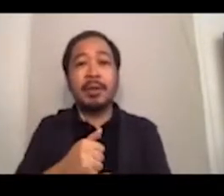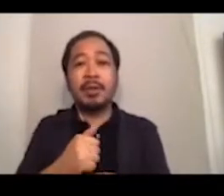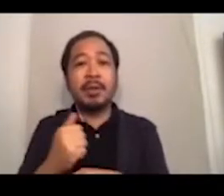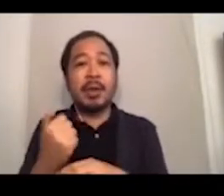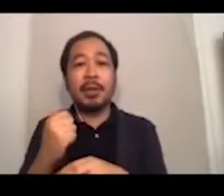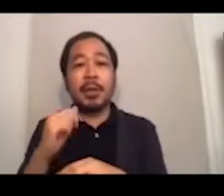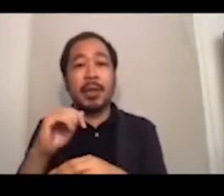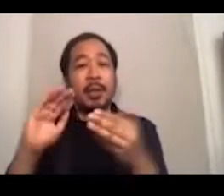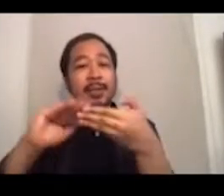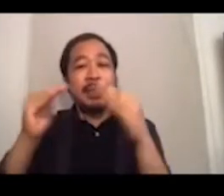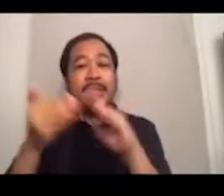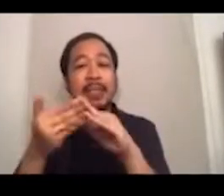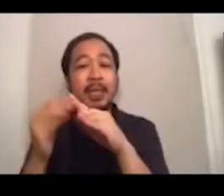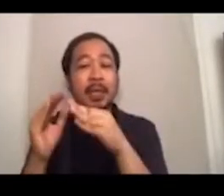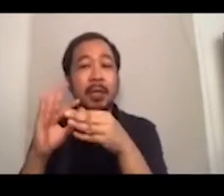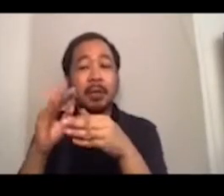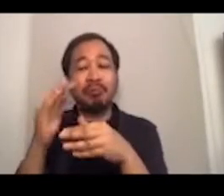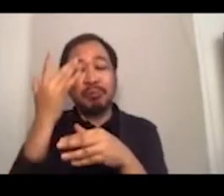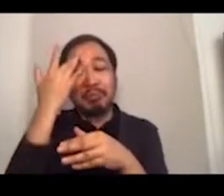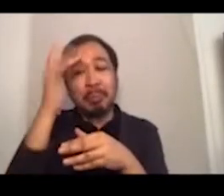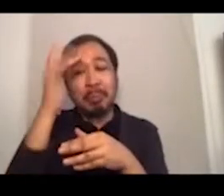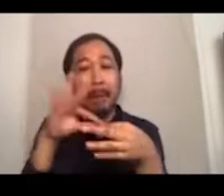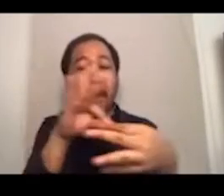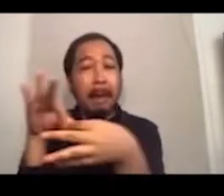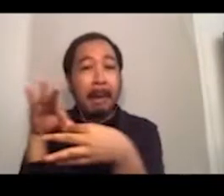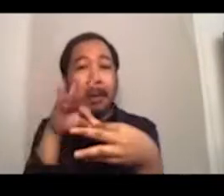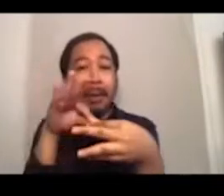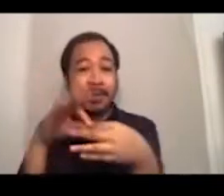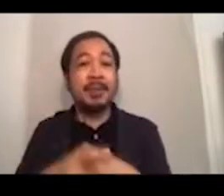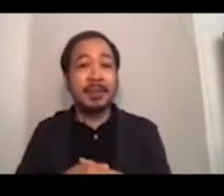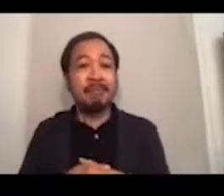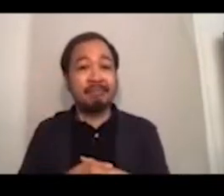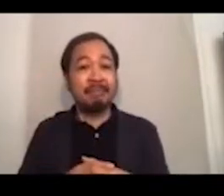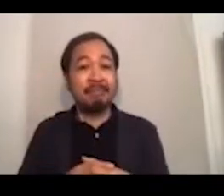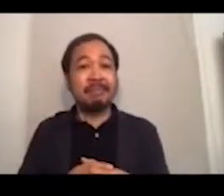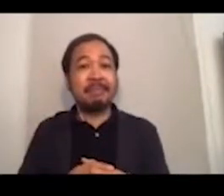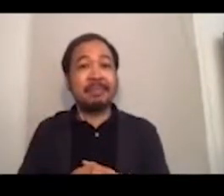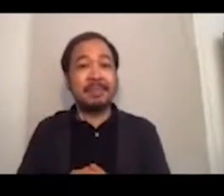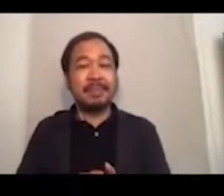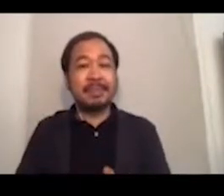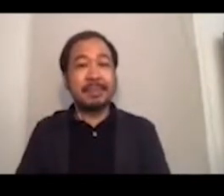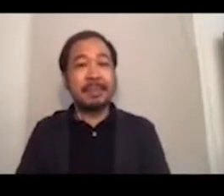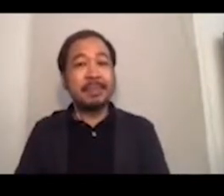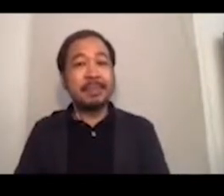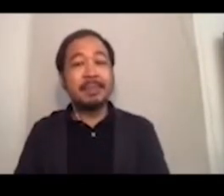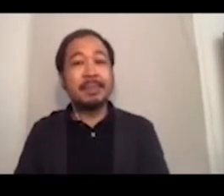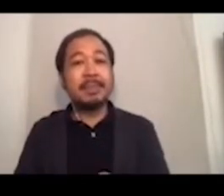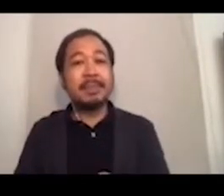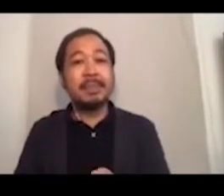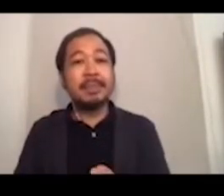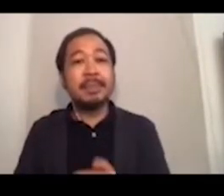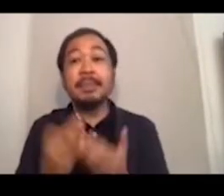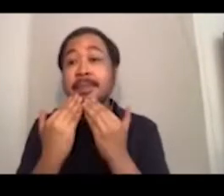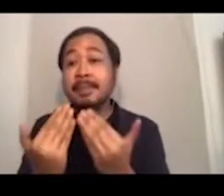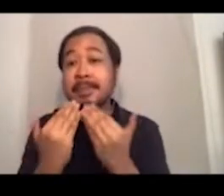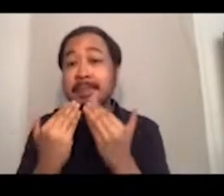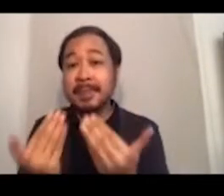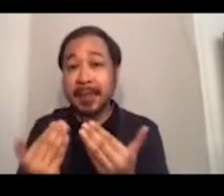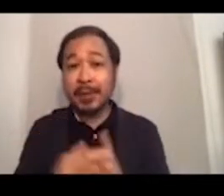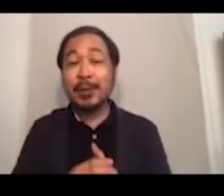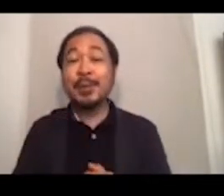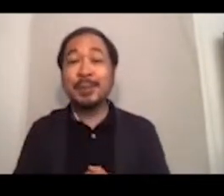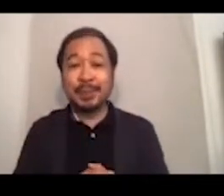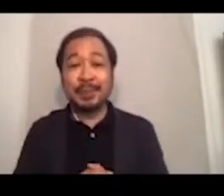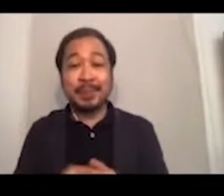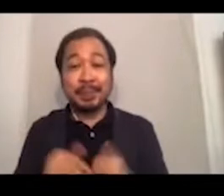Yes, and yes we can hear you very well and we see a Future Cities press release.